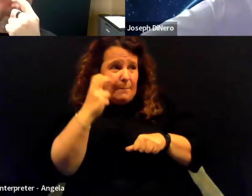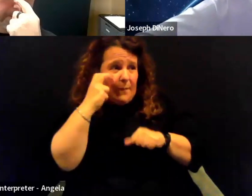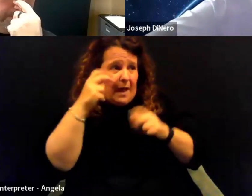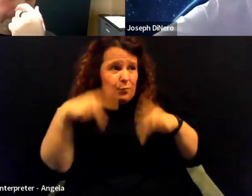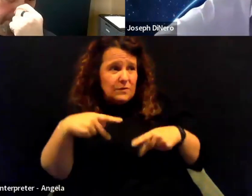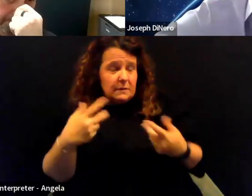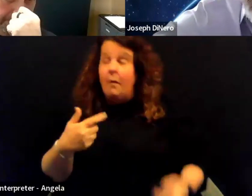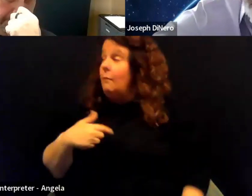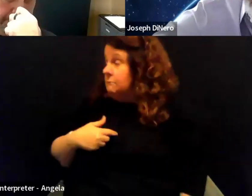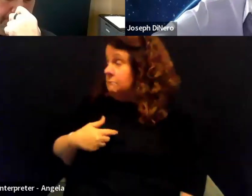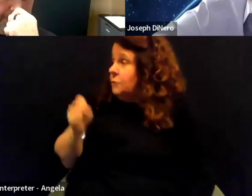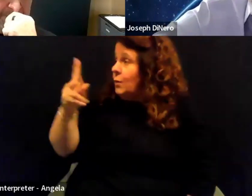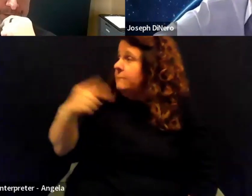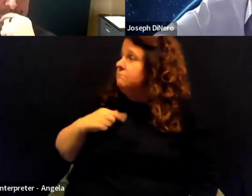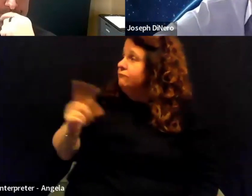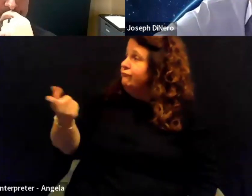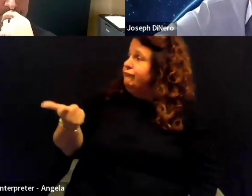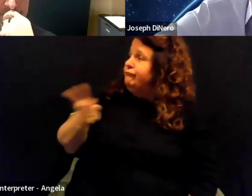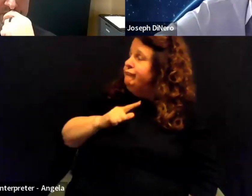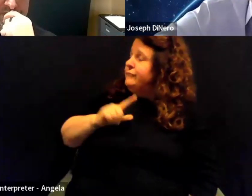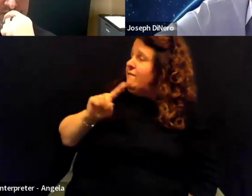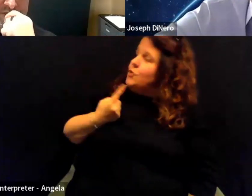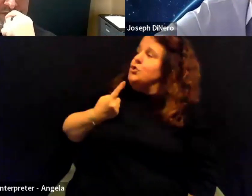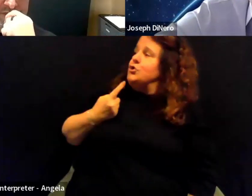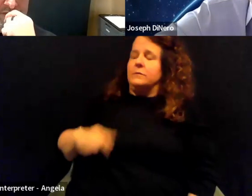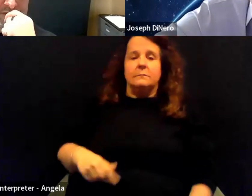the 1st 1 then and, and, and take that on.